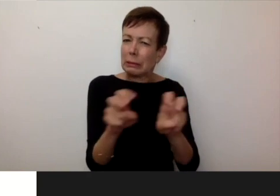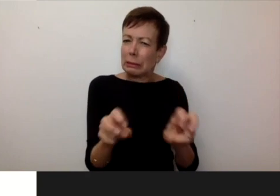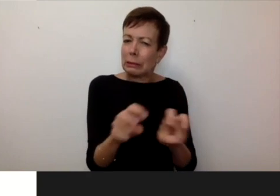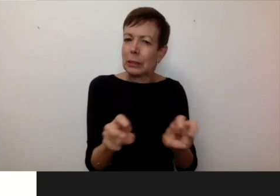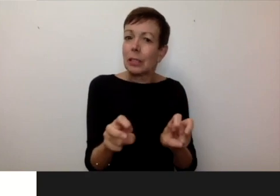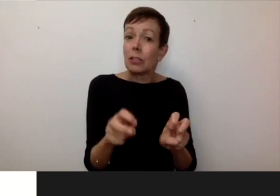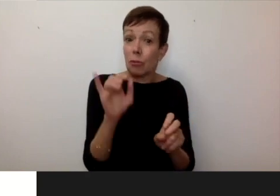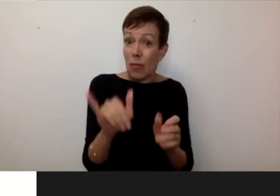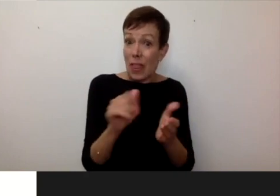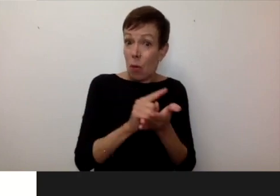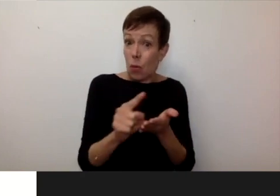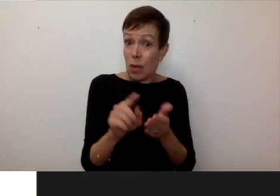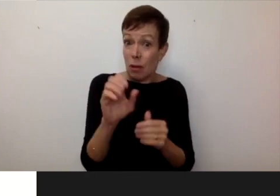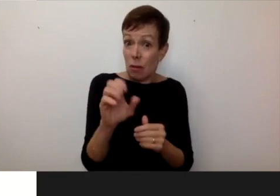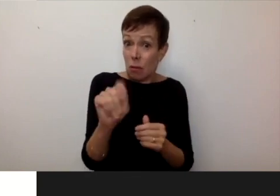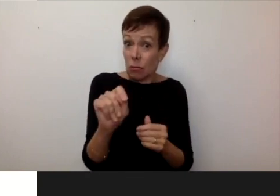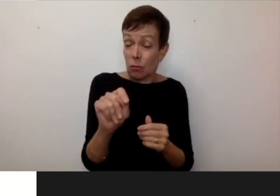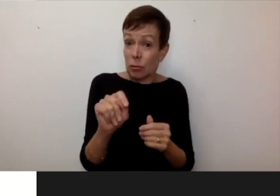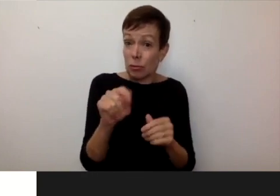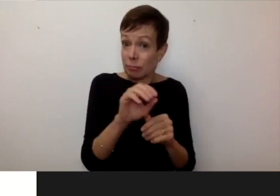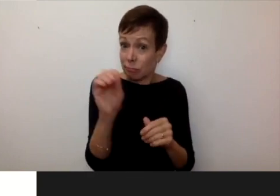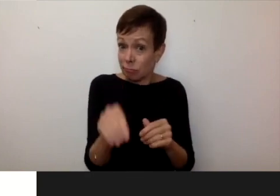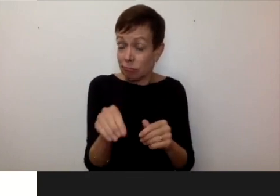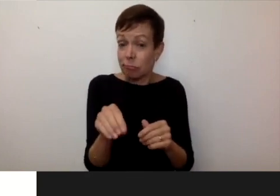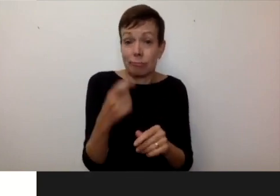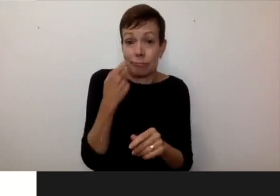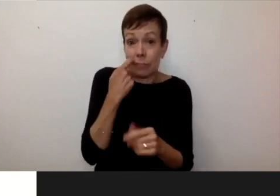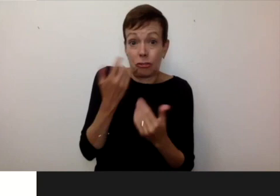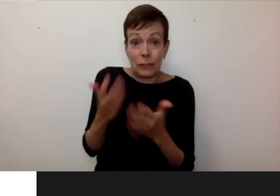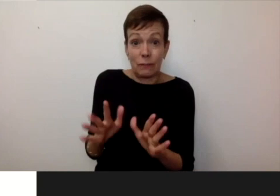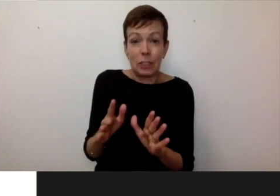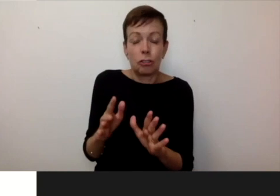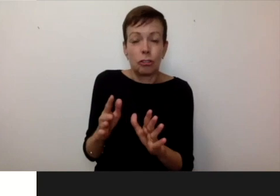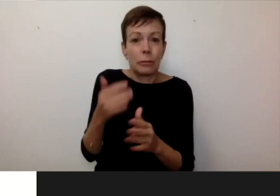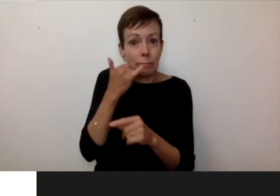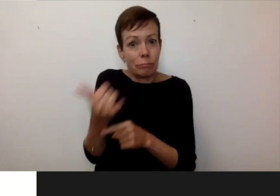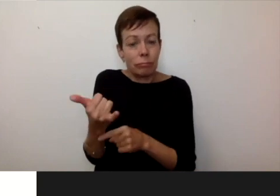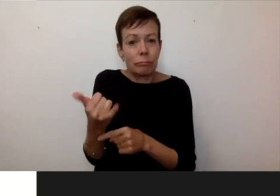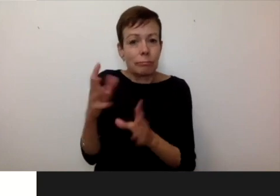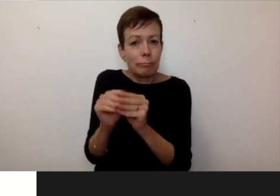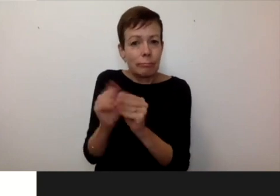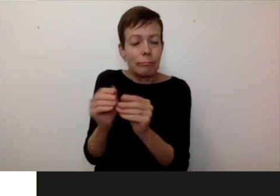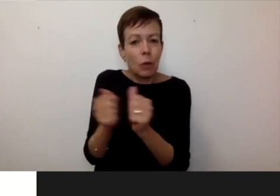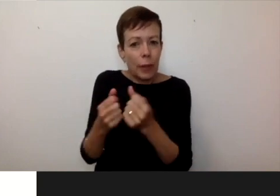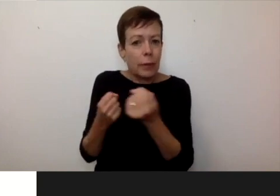week we're having in ottawa and i actually just got off a call with with the sponsors is to deconstruct those myths in front